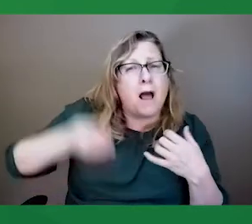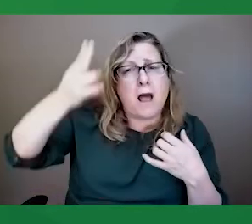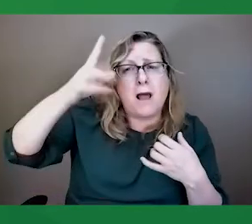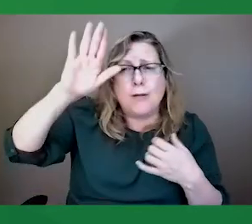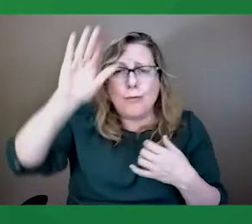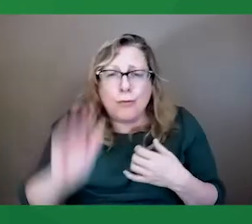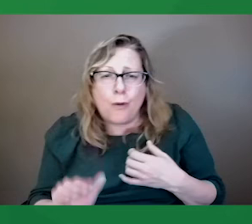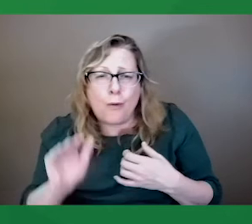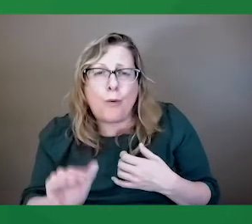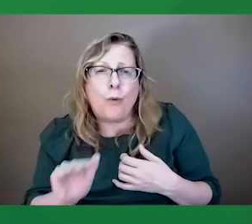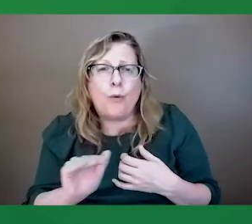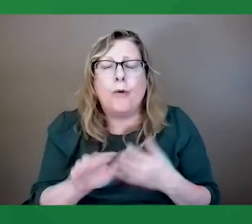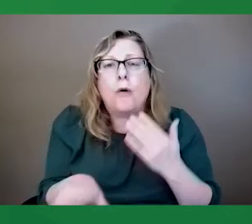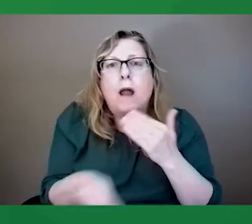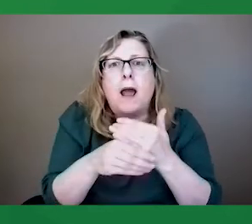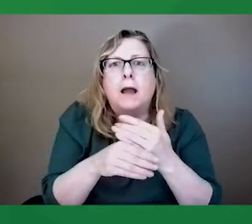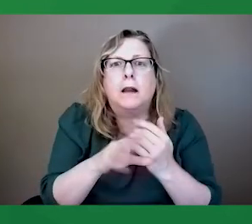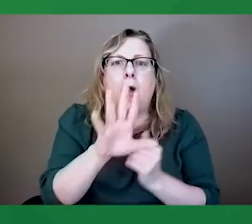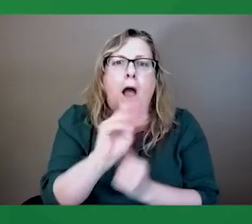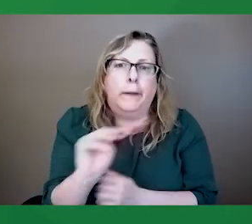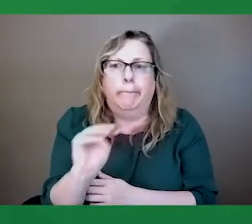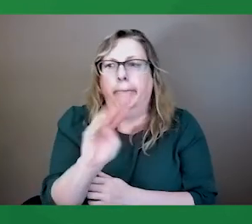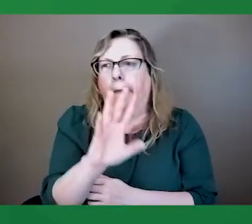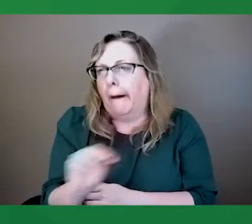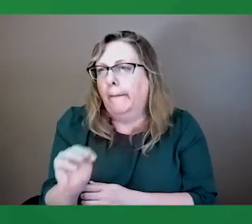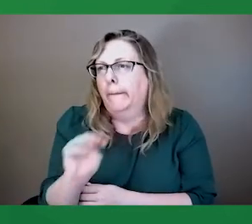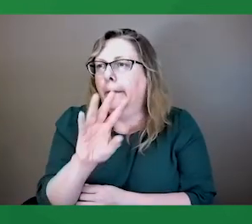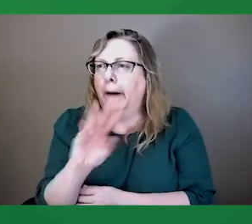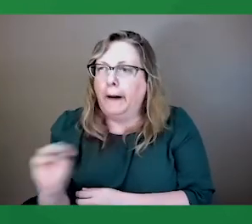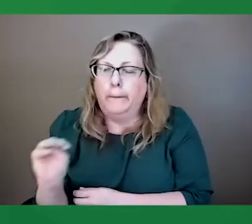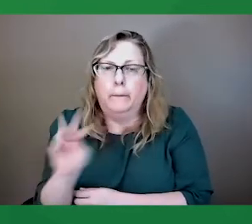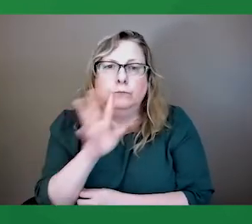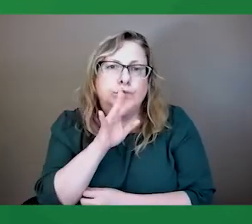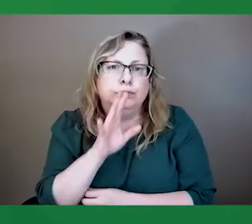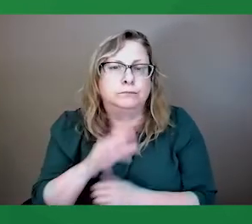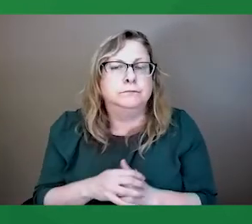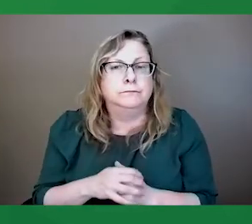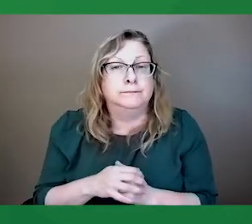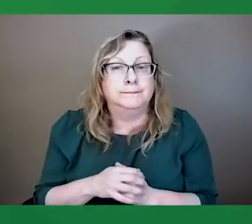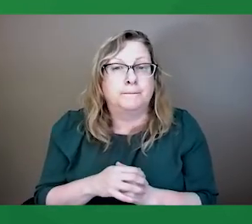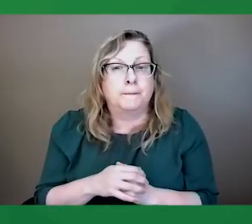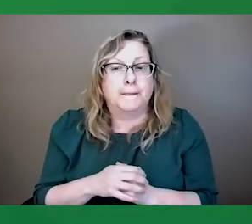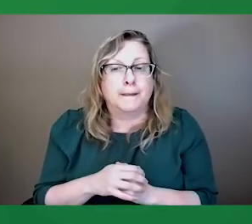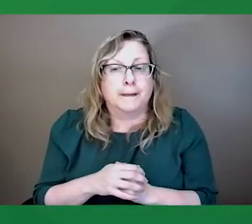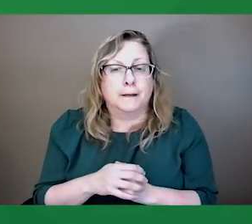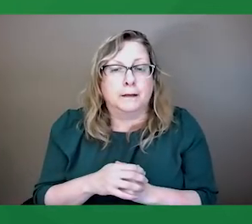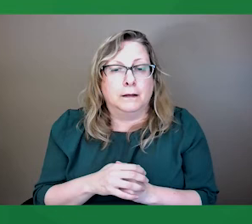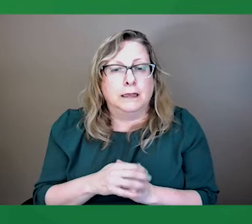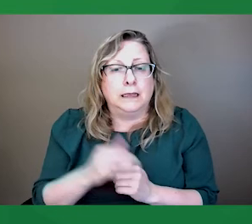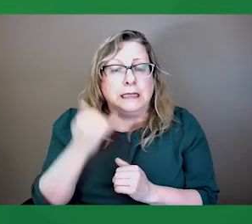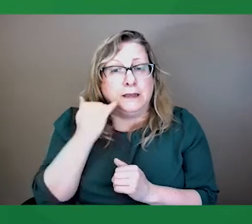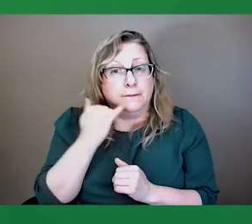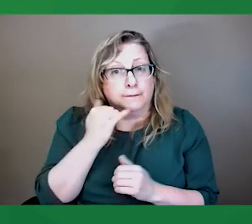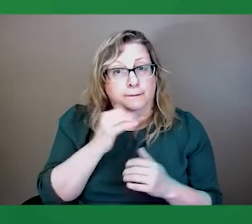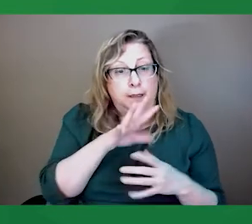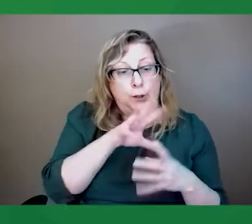and filler words like oh or um, things like that. So if you apply that inclusive design, think